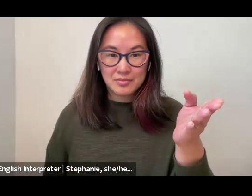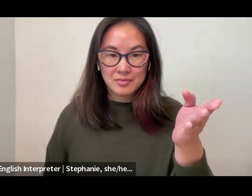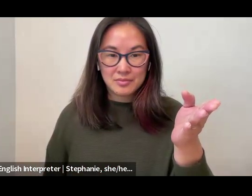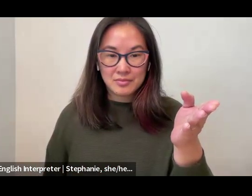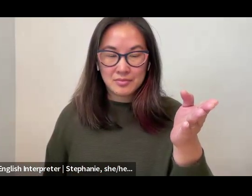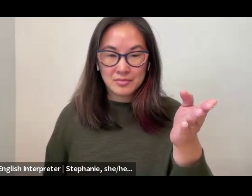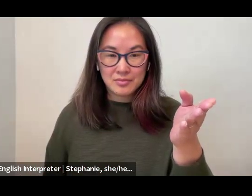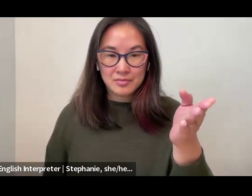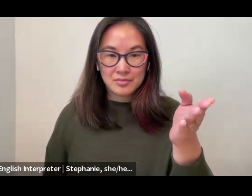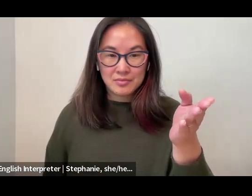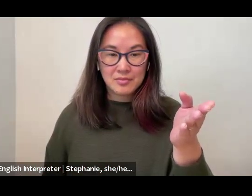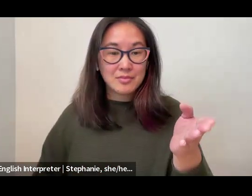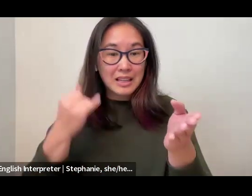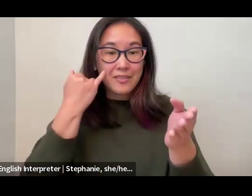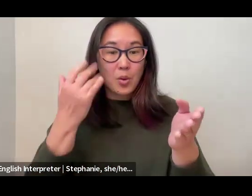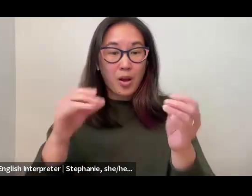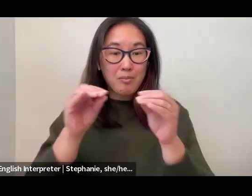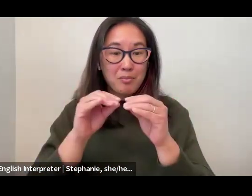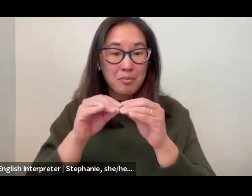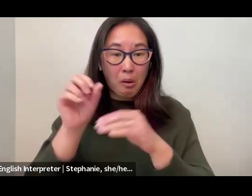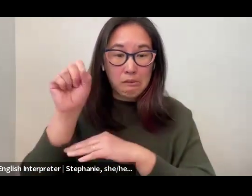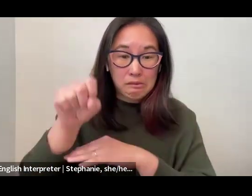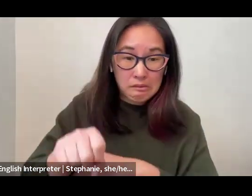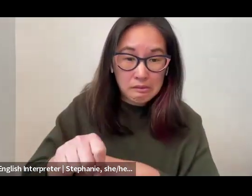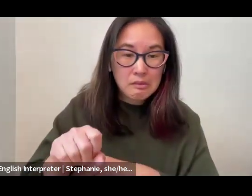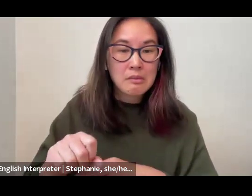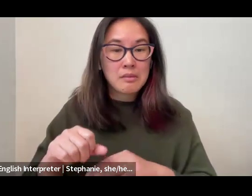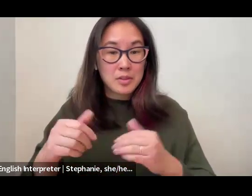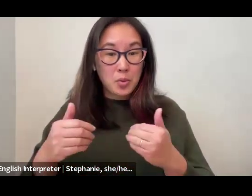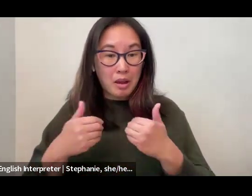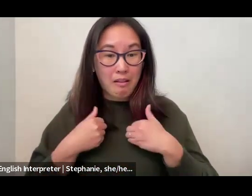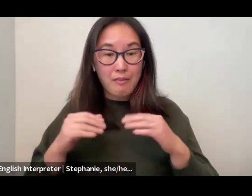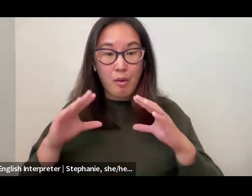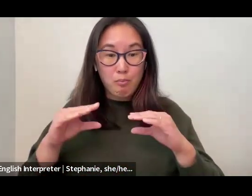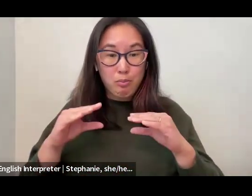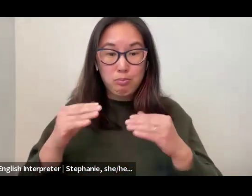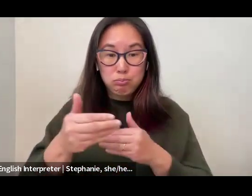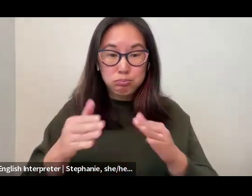If you want to get lower and you have blocks, you can rest your hands on the blocks.